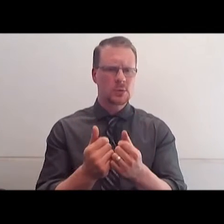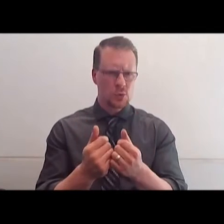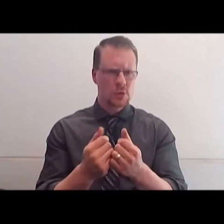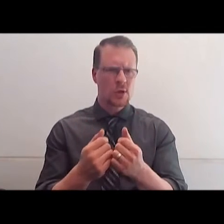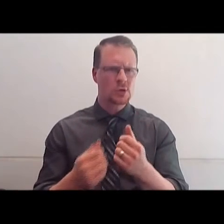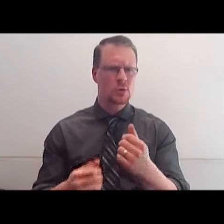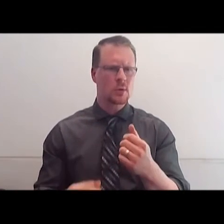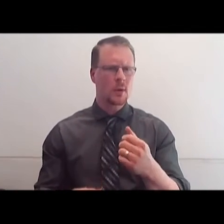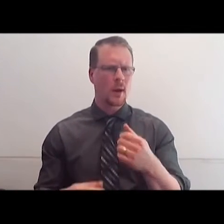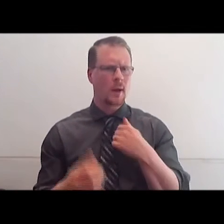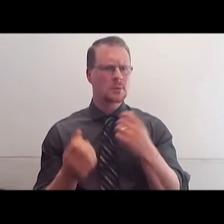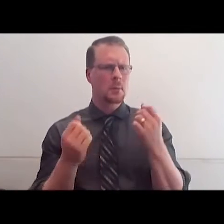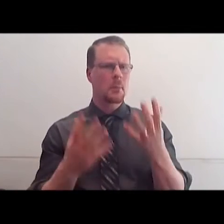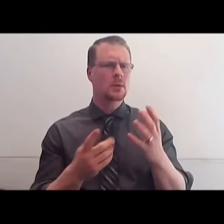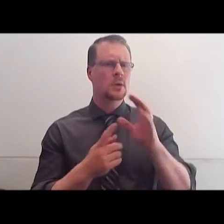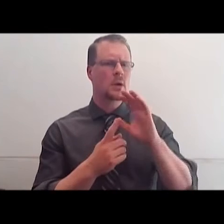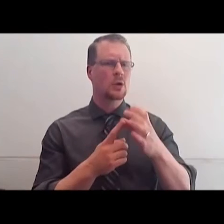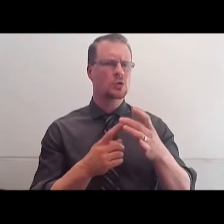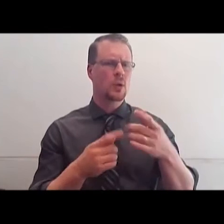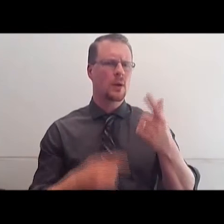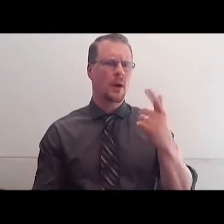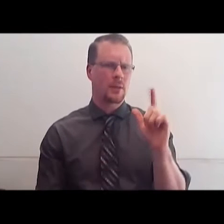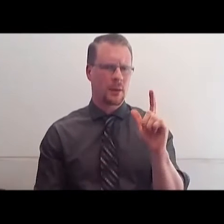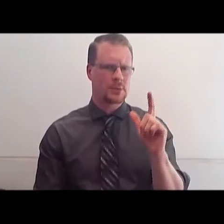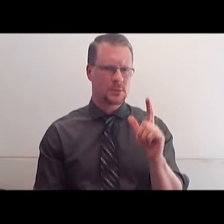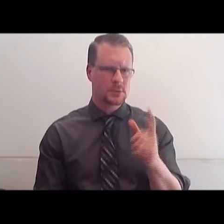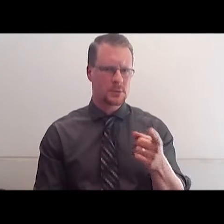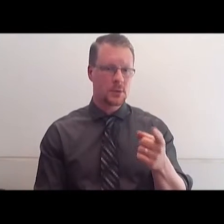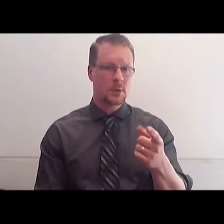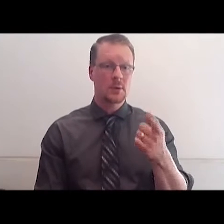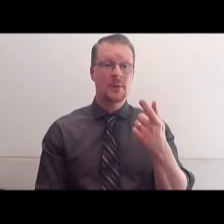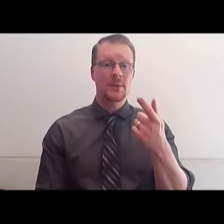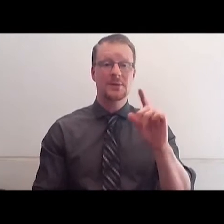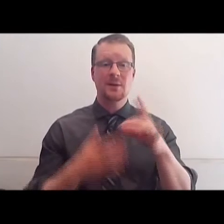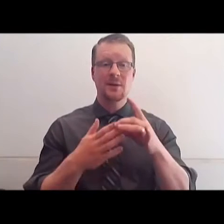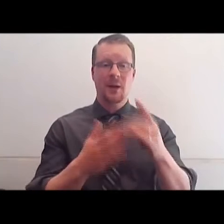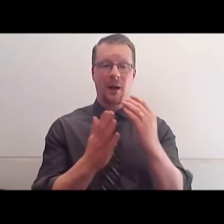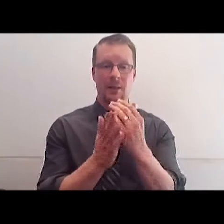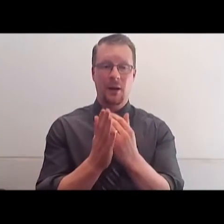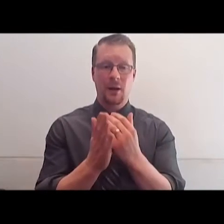The American Psychological Association has a multicultural guideline